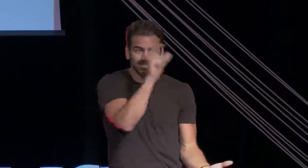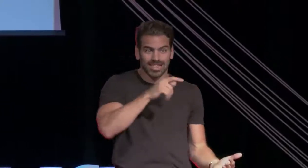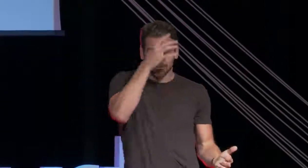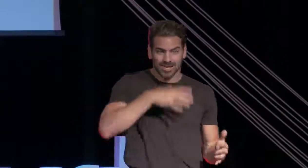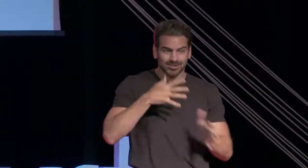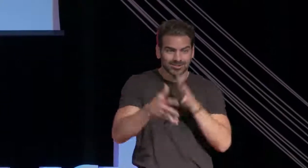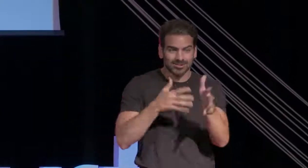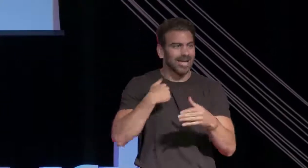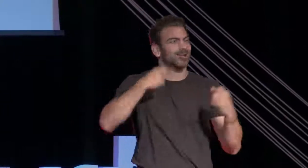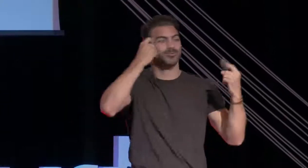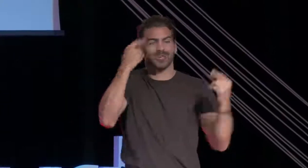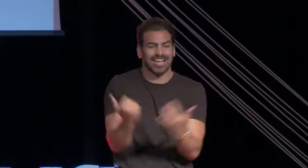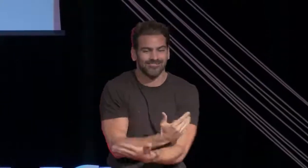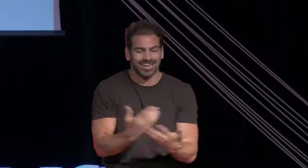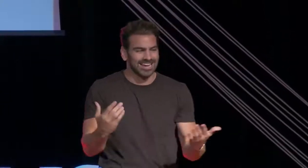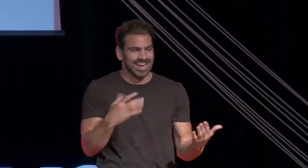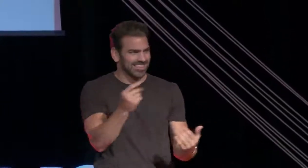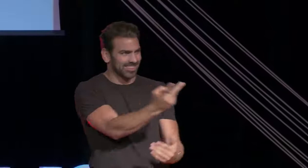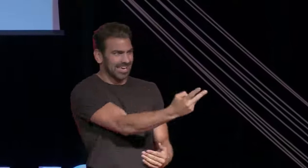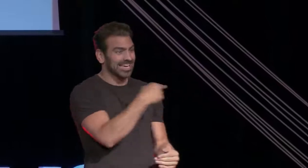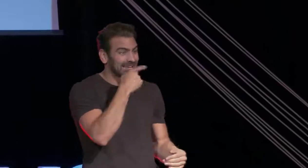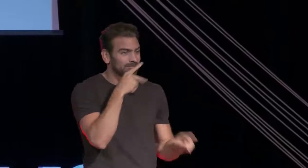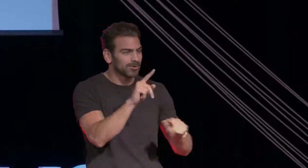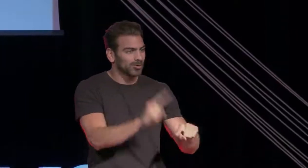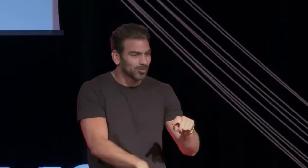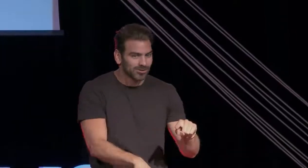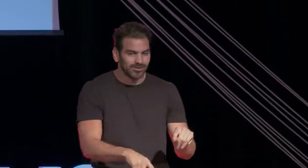so watching this very comical breakdown in conversation i'm understanding everything